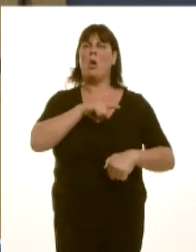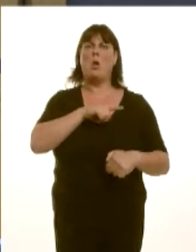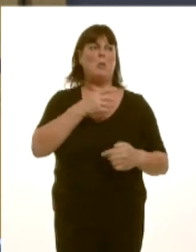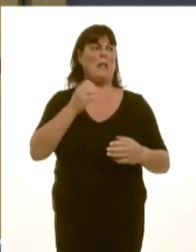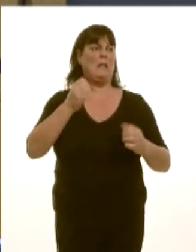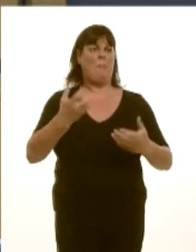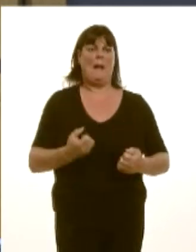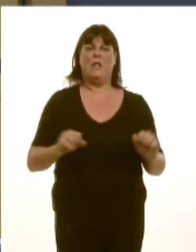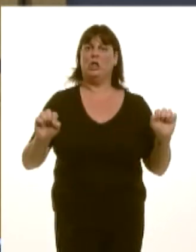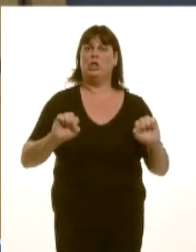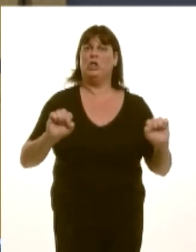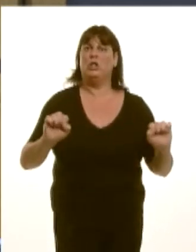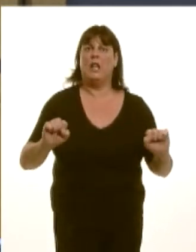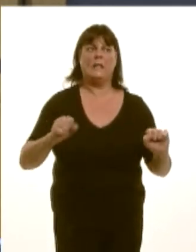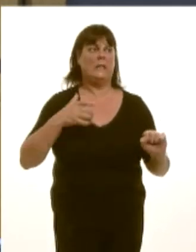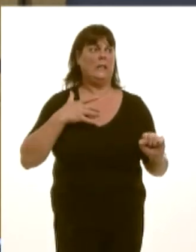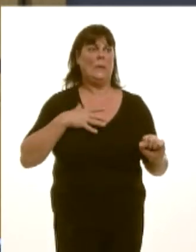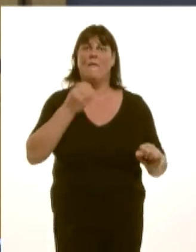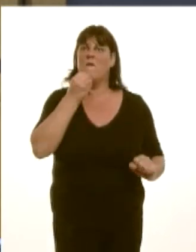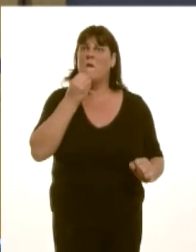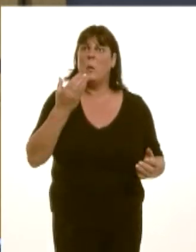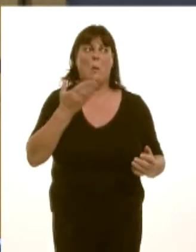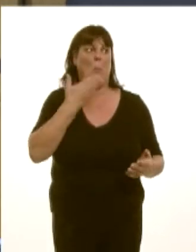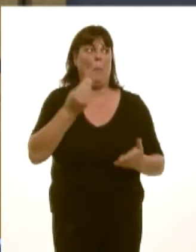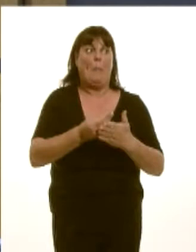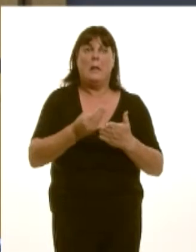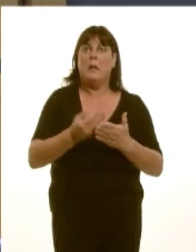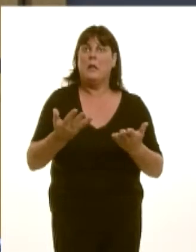First Minister, will you join the growing chorus of opposition to this move by personally